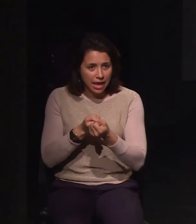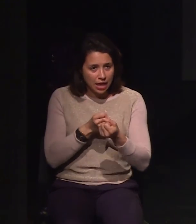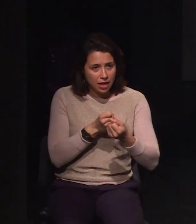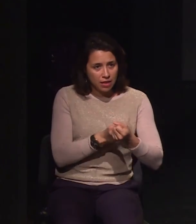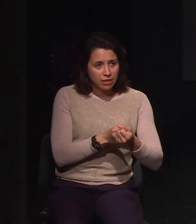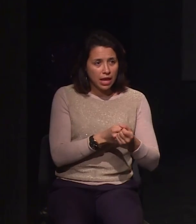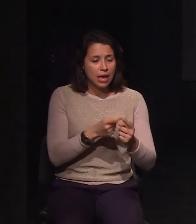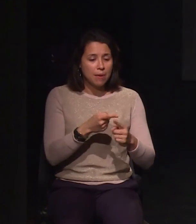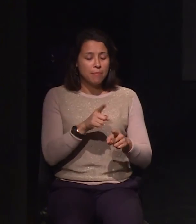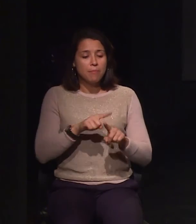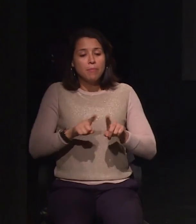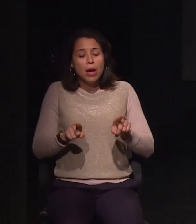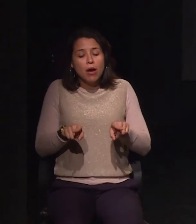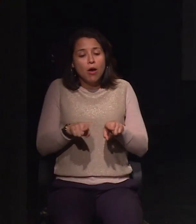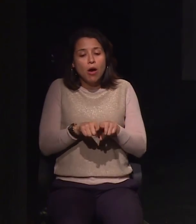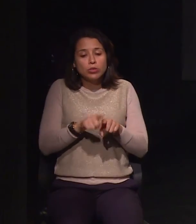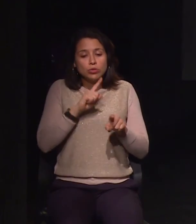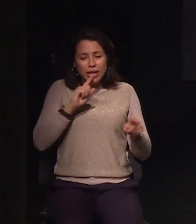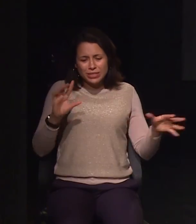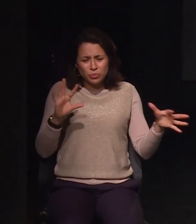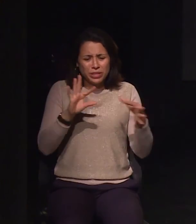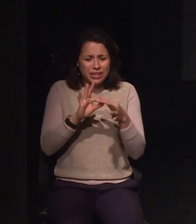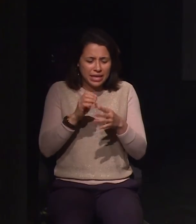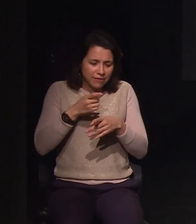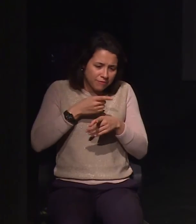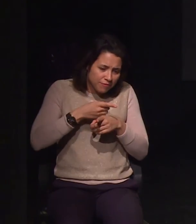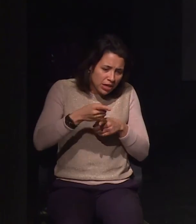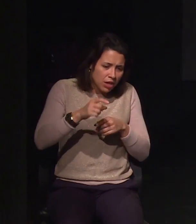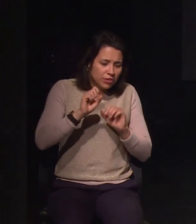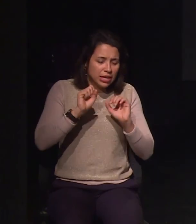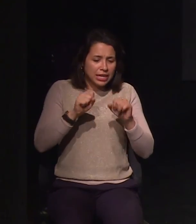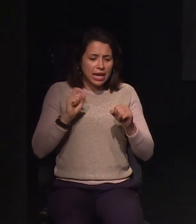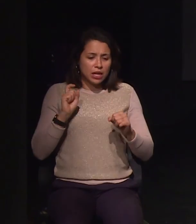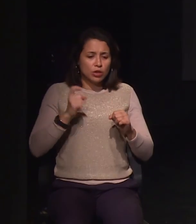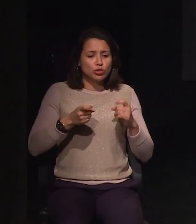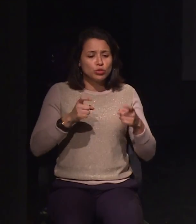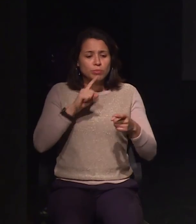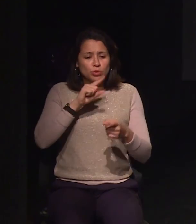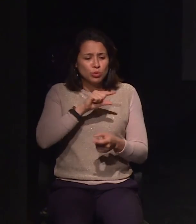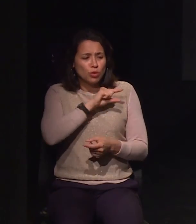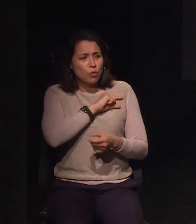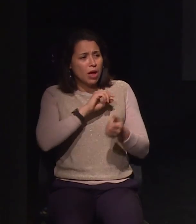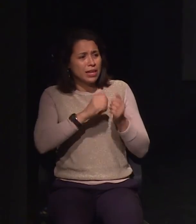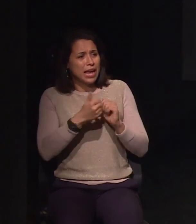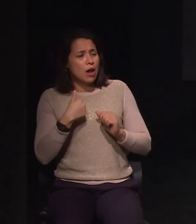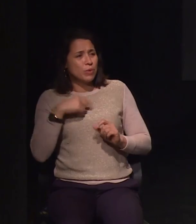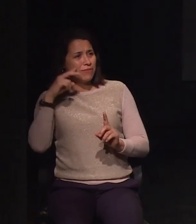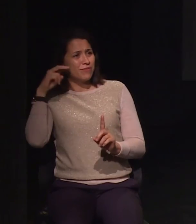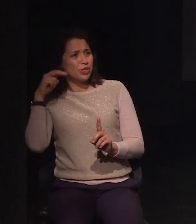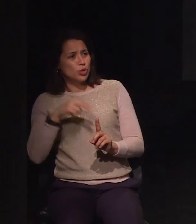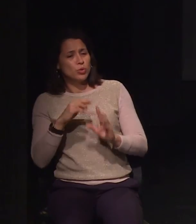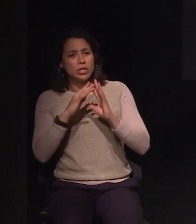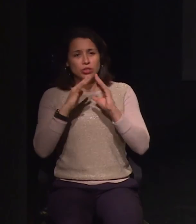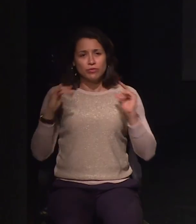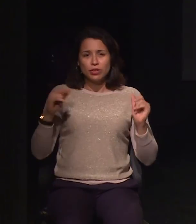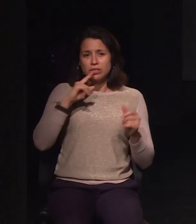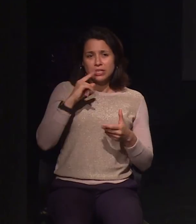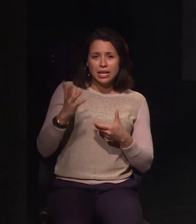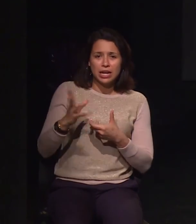field that can contribute to the quality of diversity and inclusion, so I think that’s kind of where it comes from.